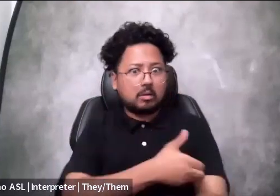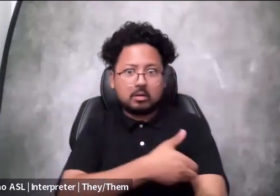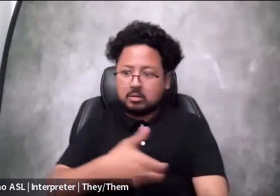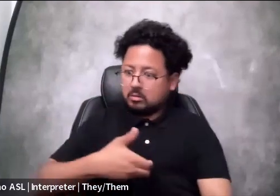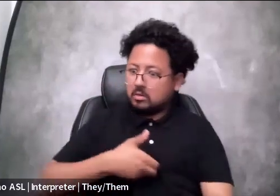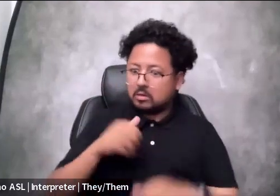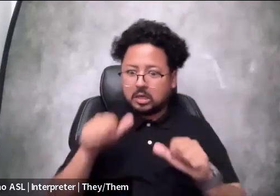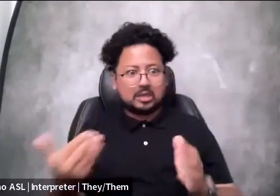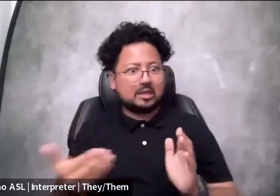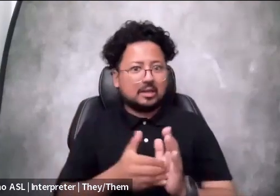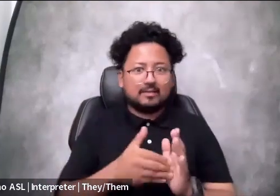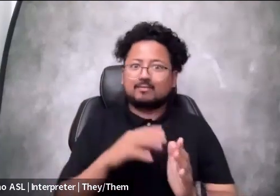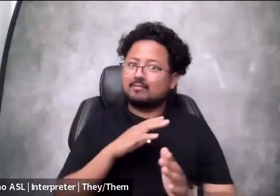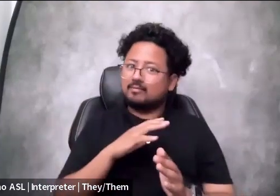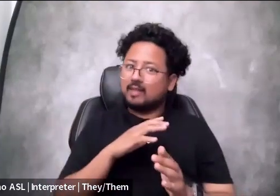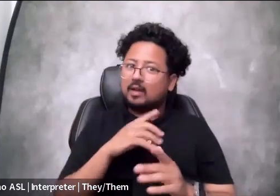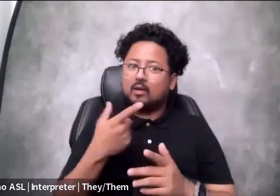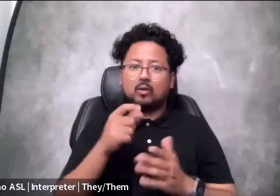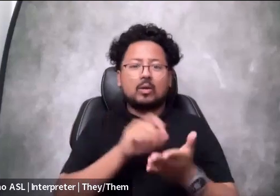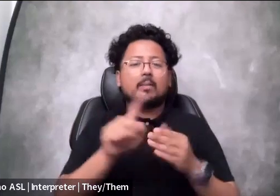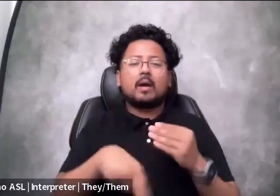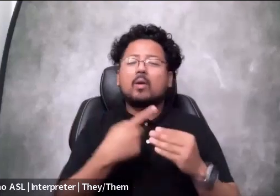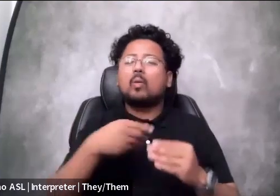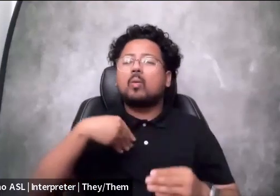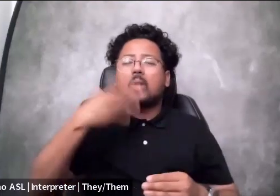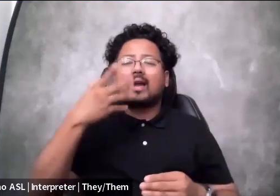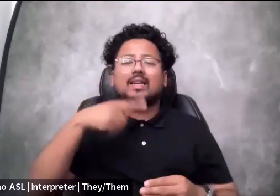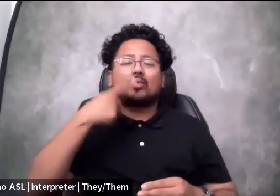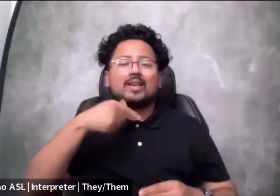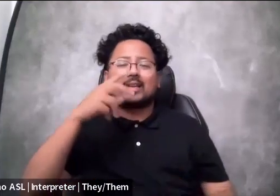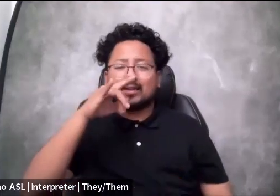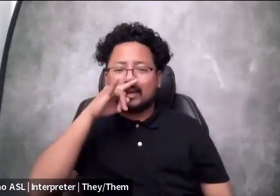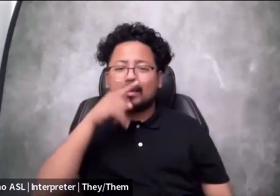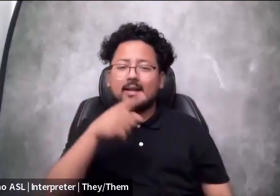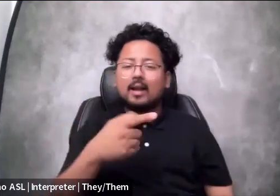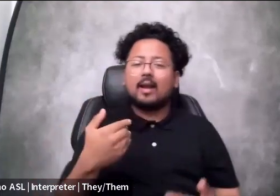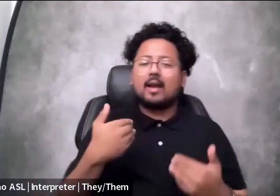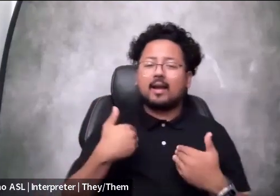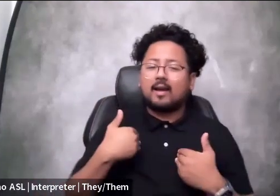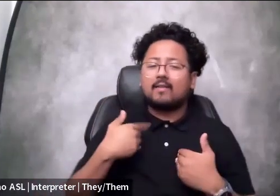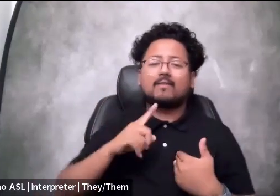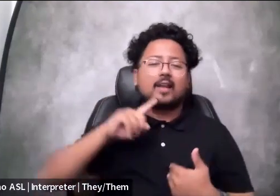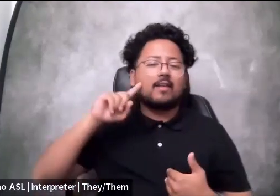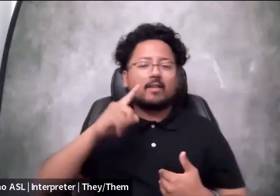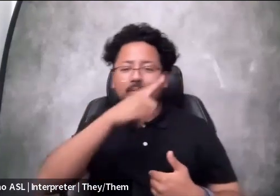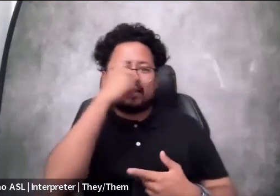So I went and wrote a book about a white hearing kid who has deaf and black friends and makes mistakes and has to learn to recover.